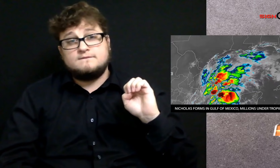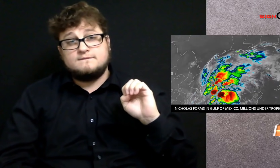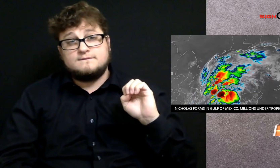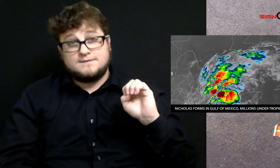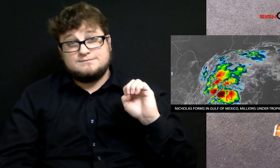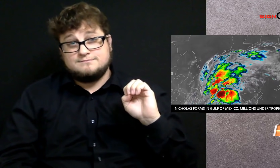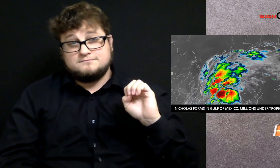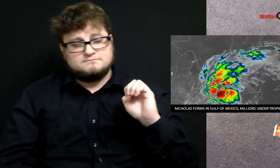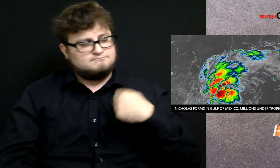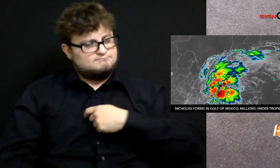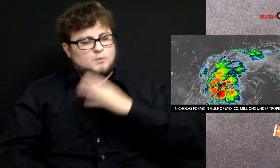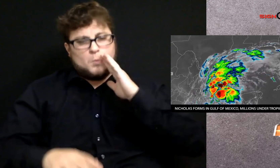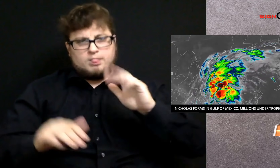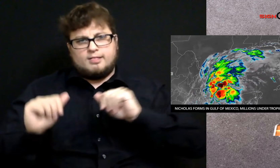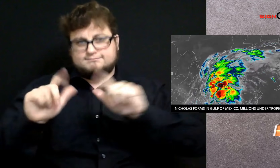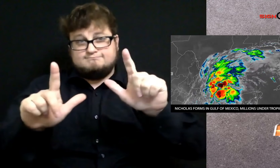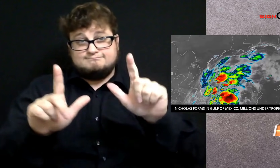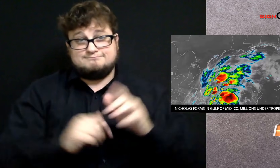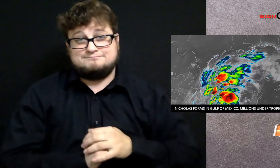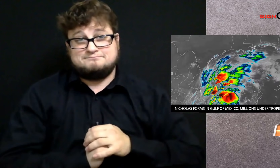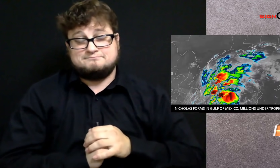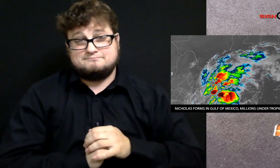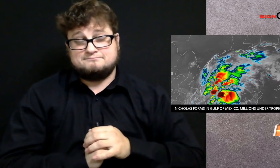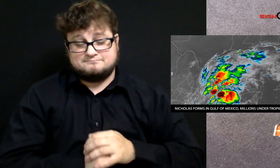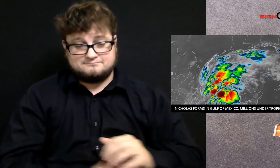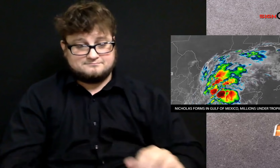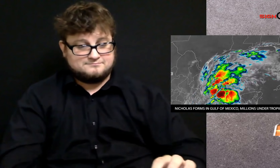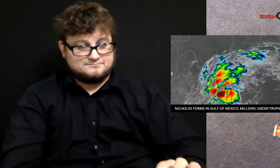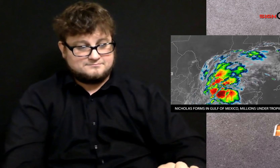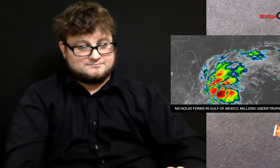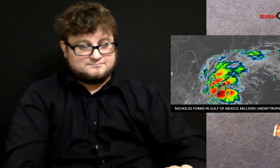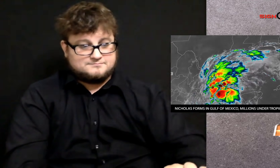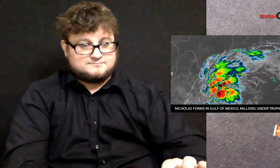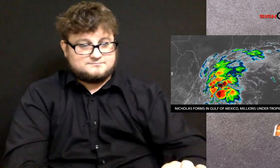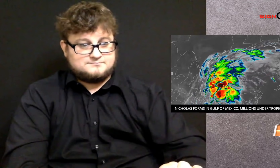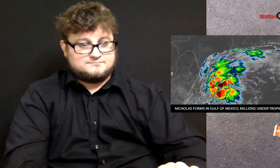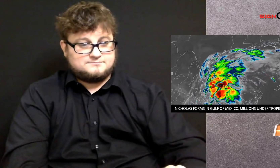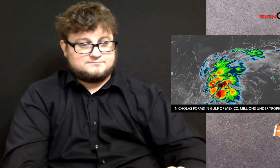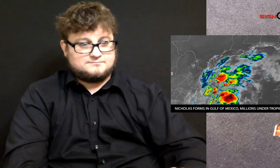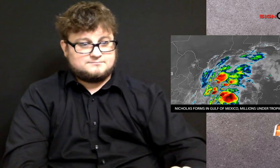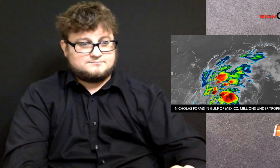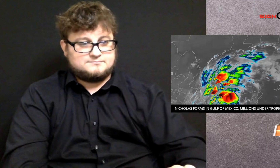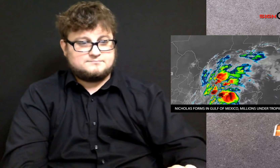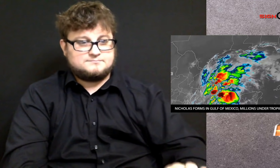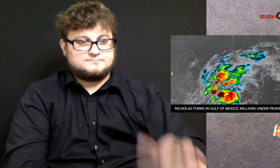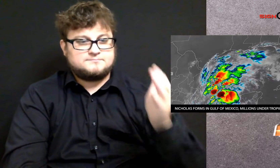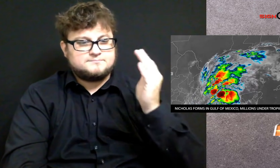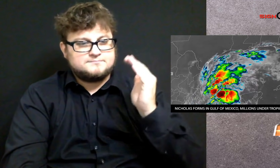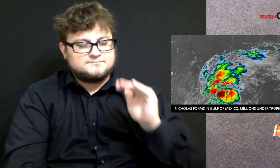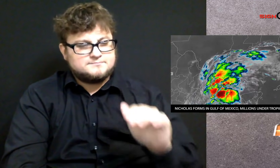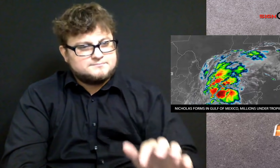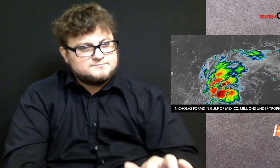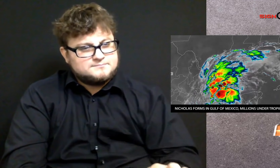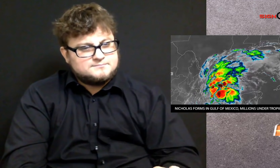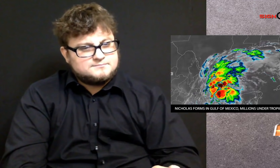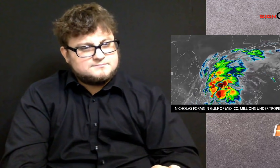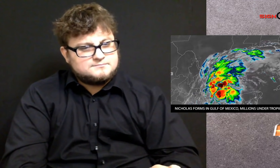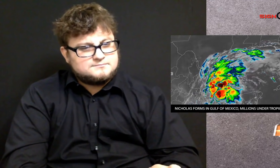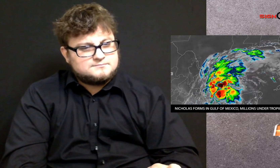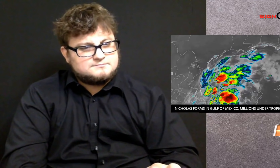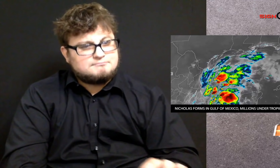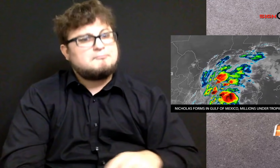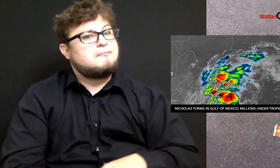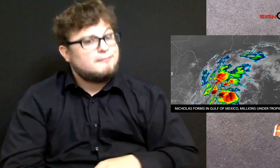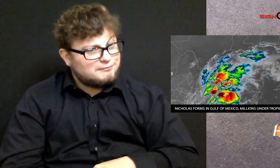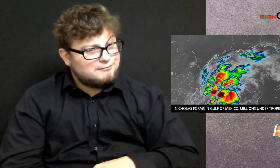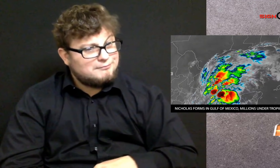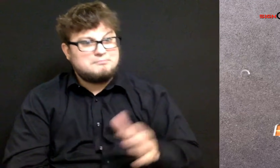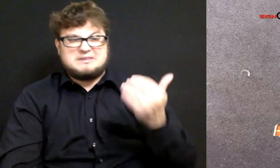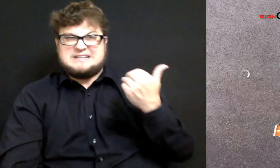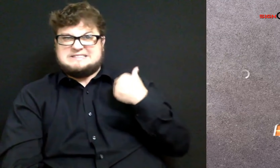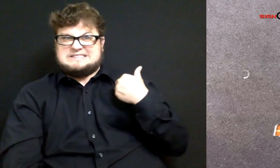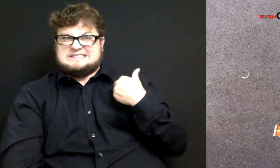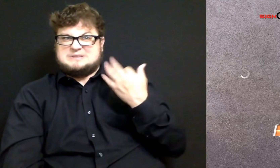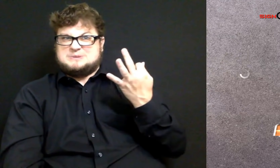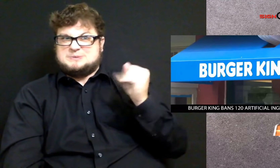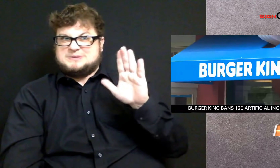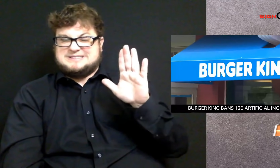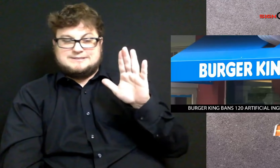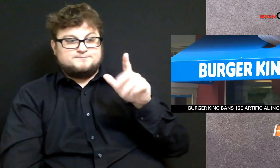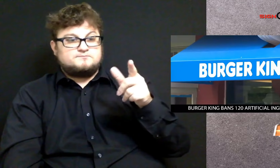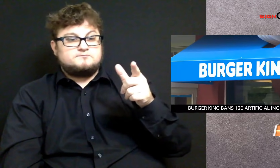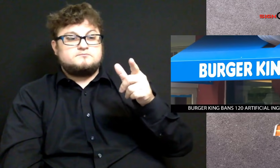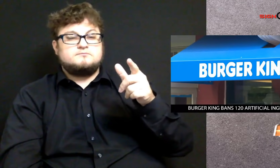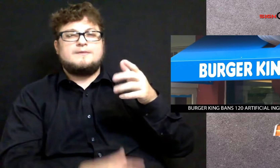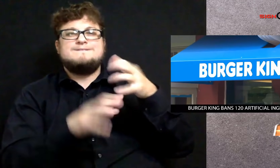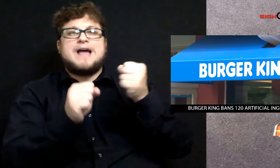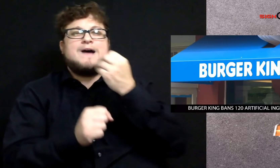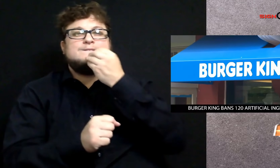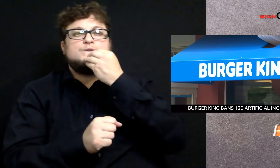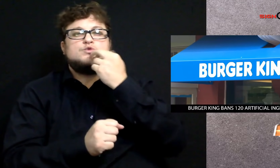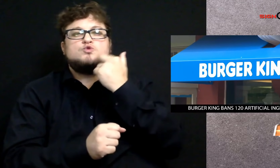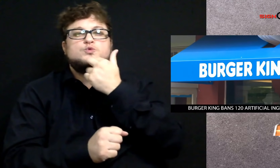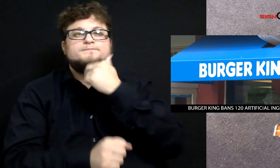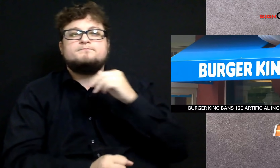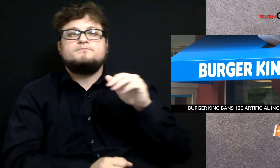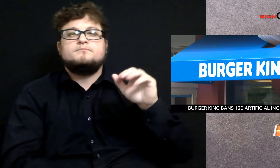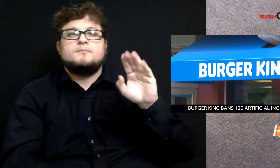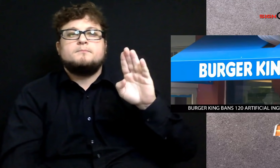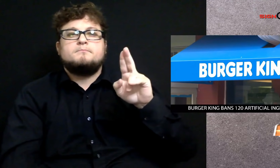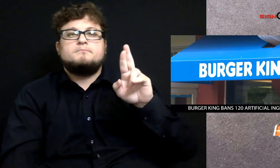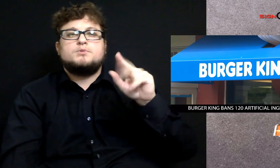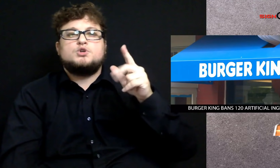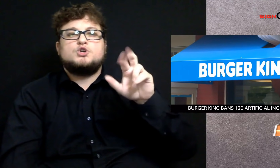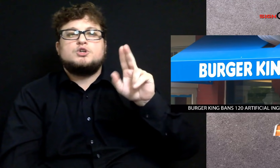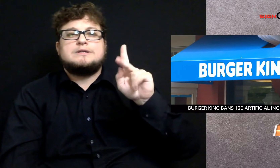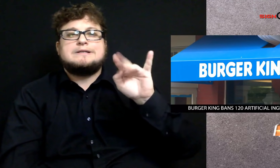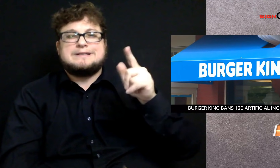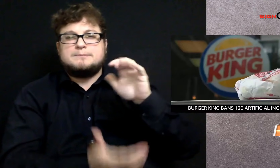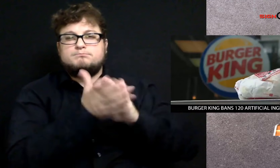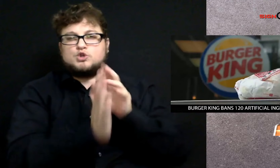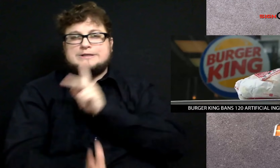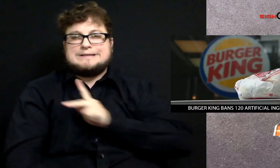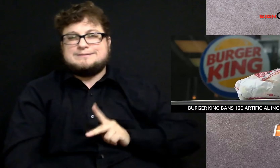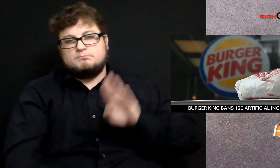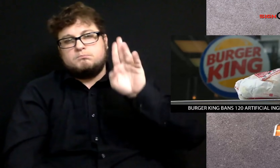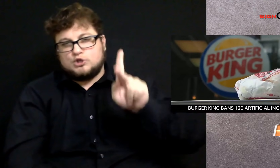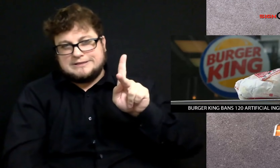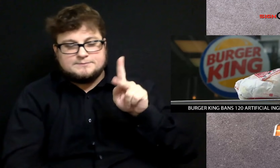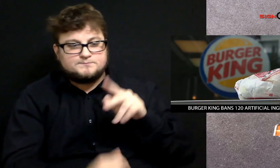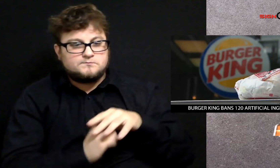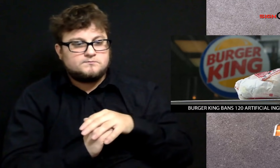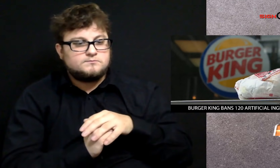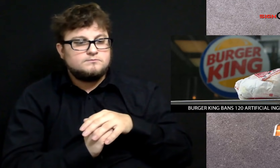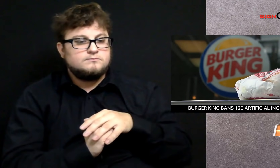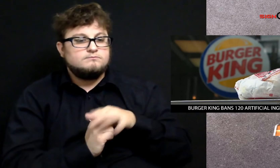stays informed and safe